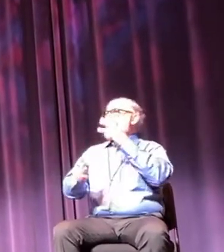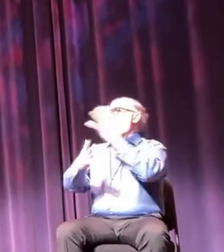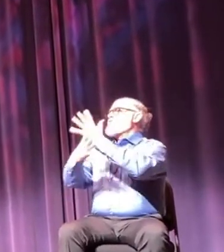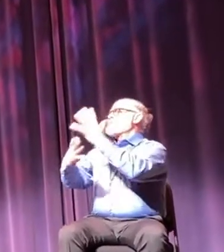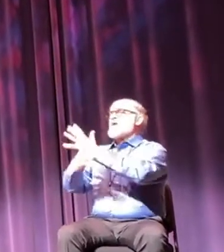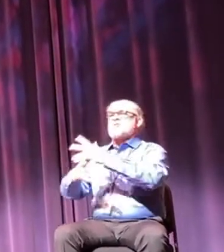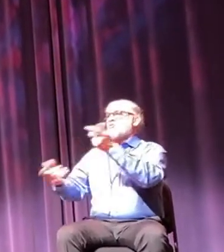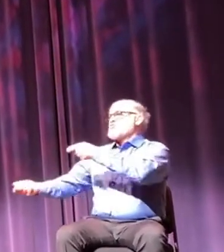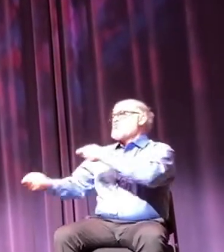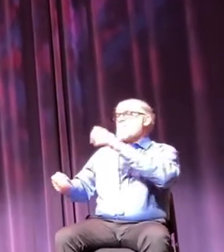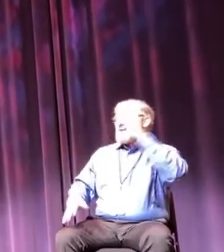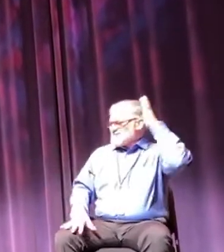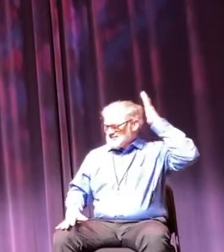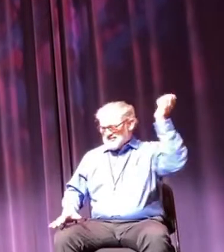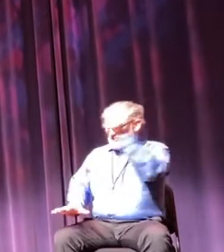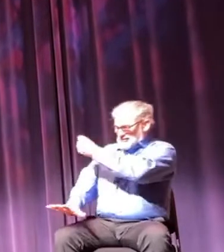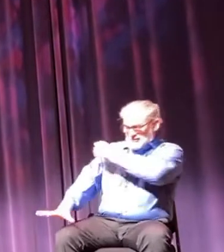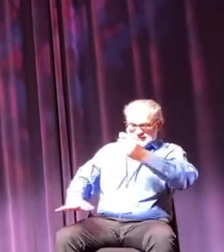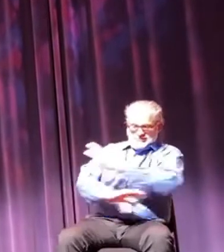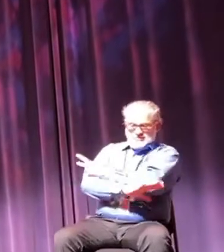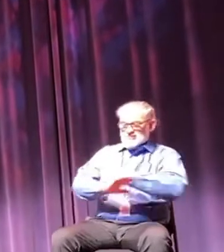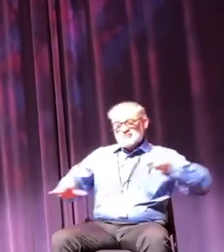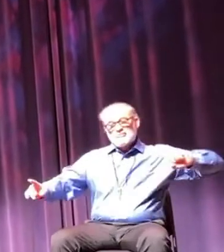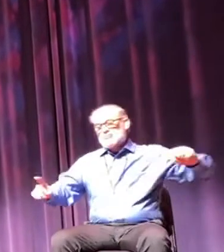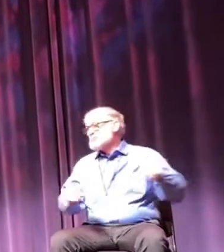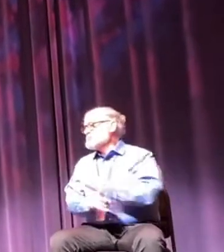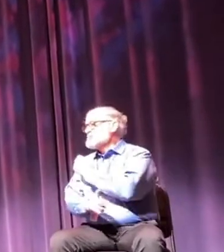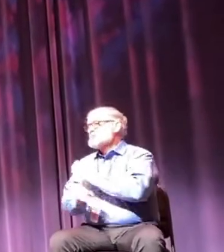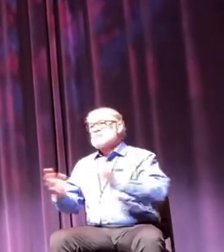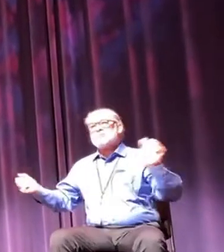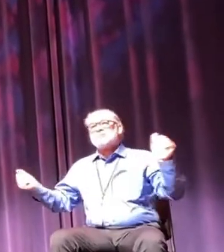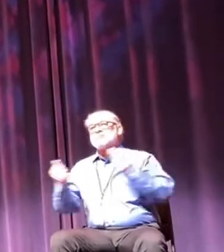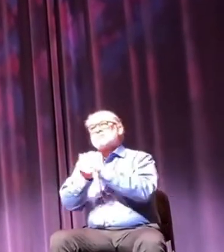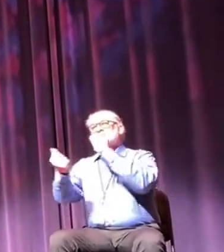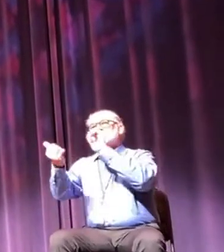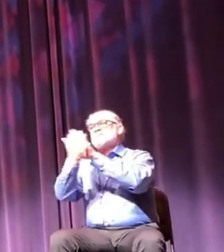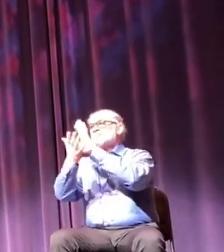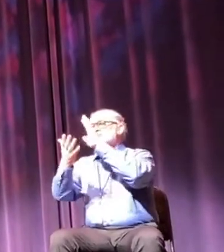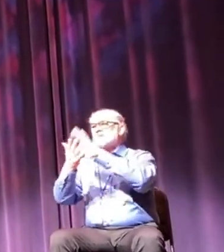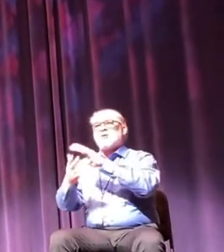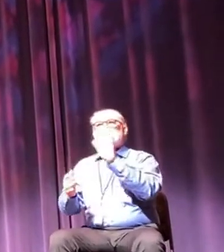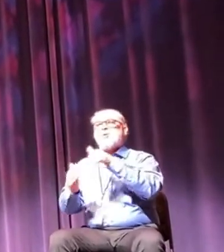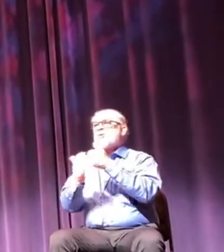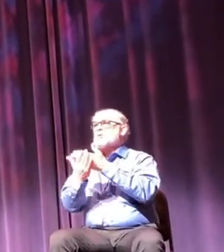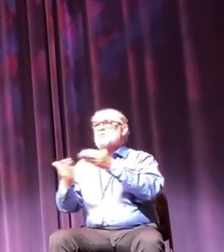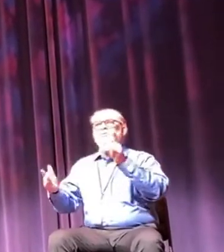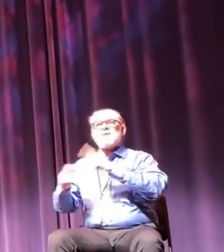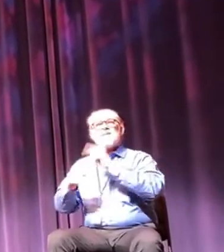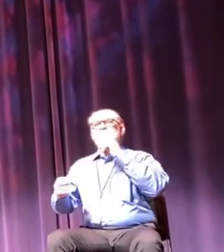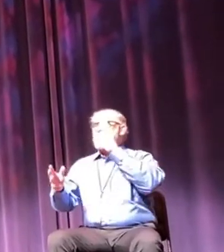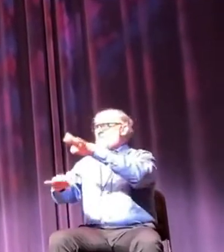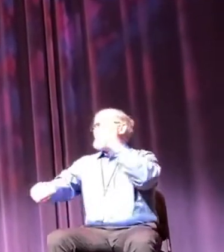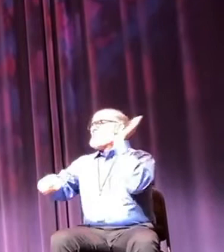dragged by hair, kicked in stalls, torso clash discarded to tile. Dudes sneer faggots,